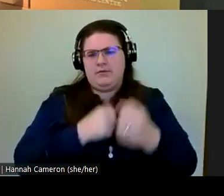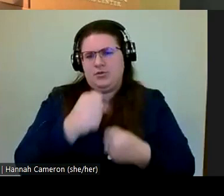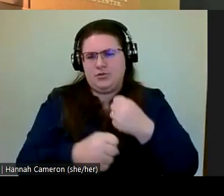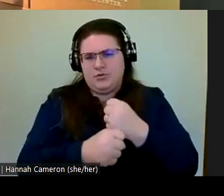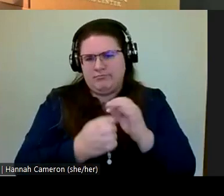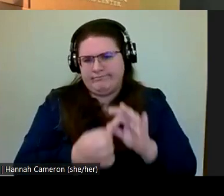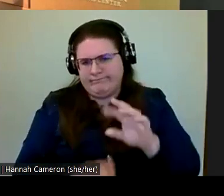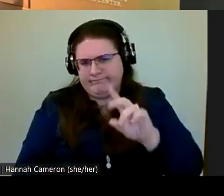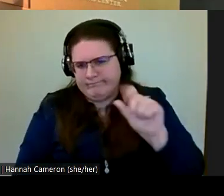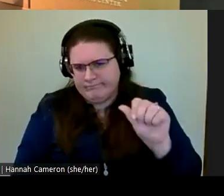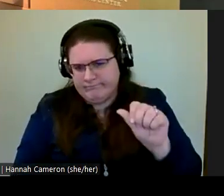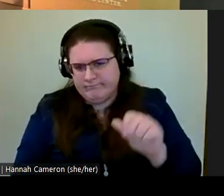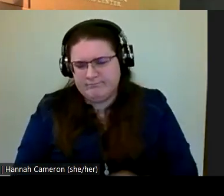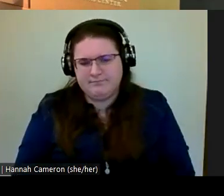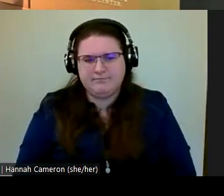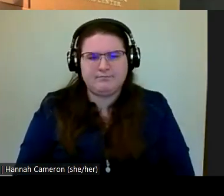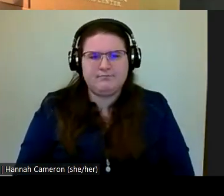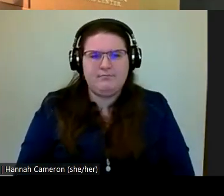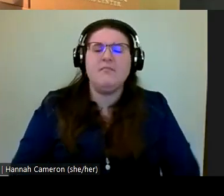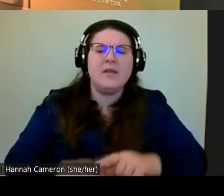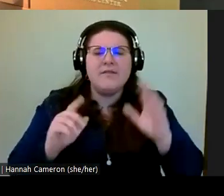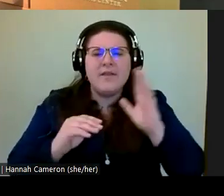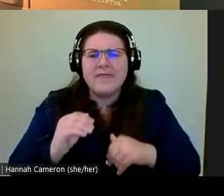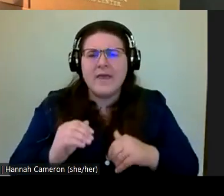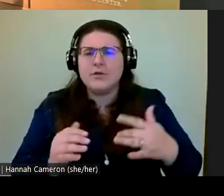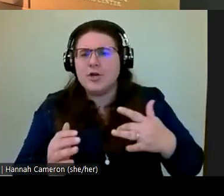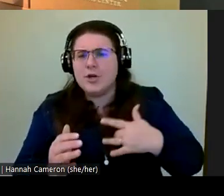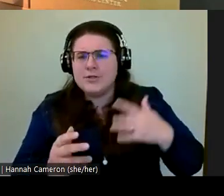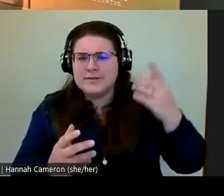from uh you know our colleagues who treat cancer and heart dis most of that stuff comes at us when